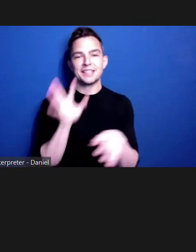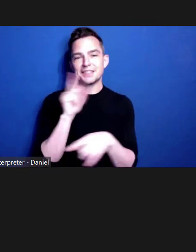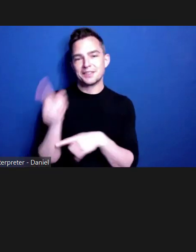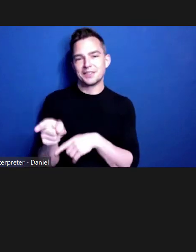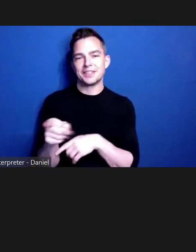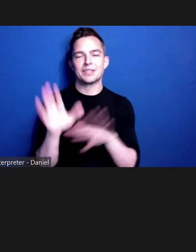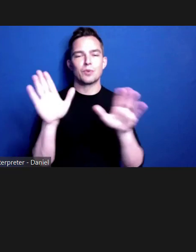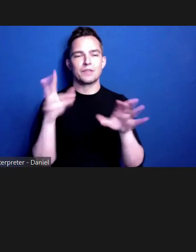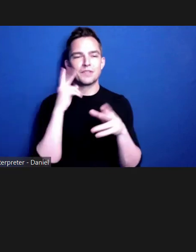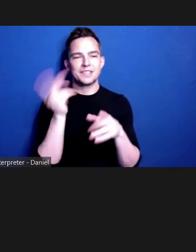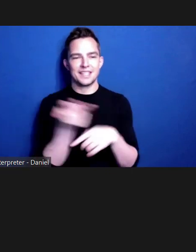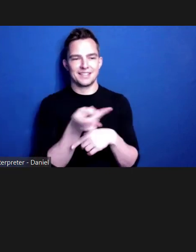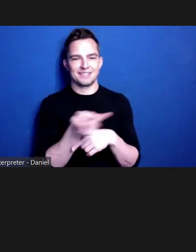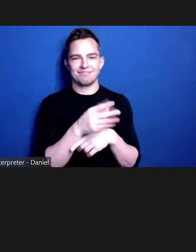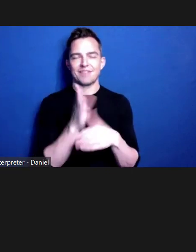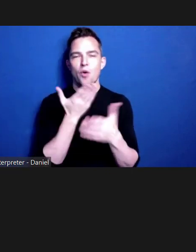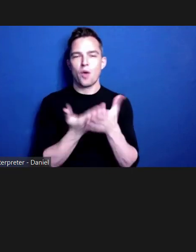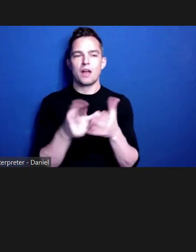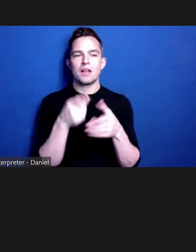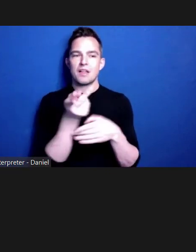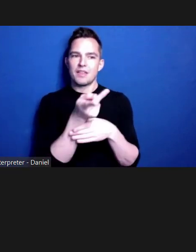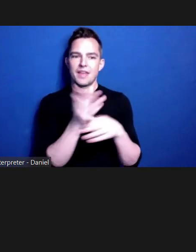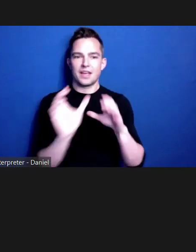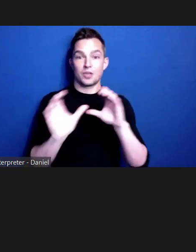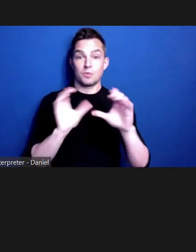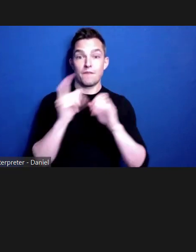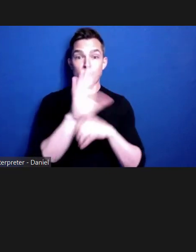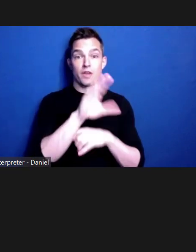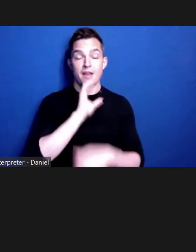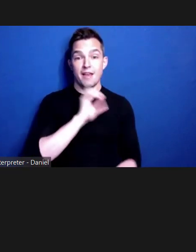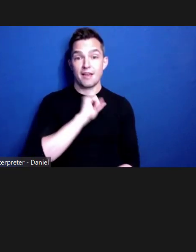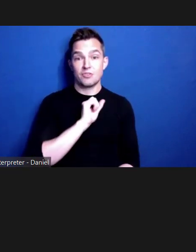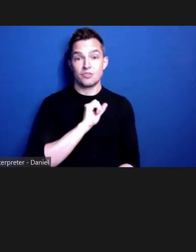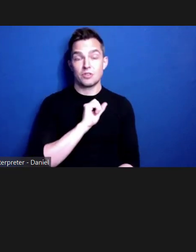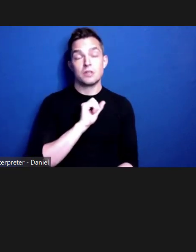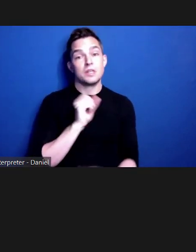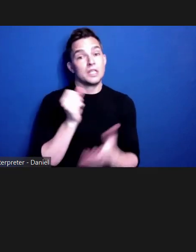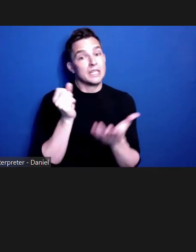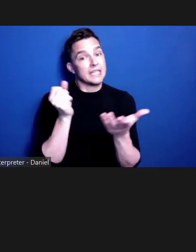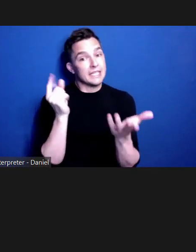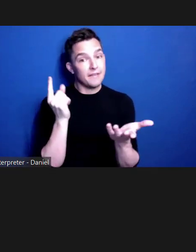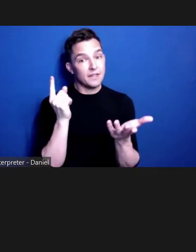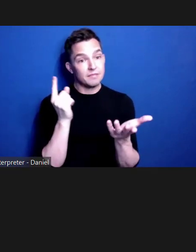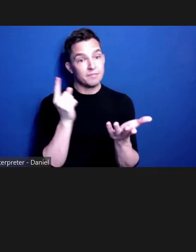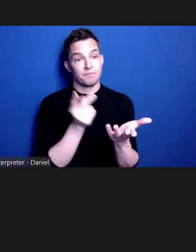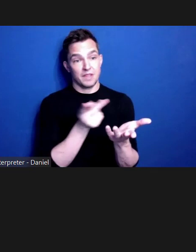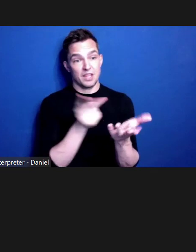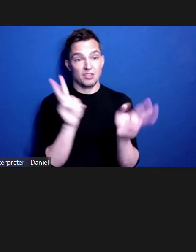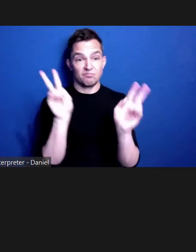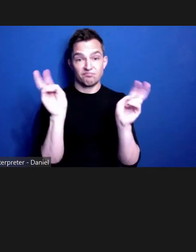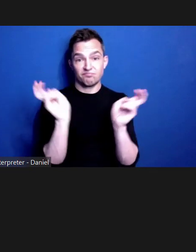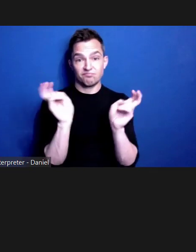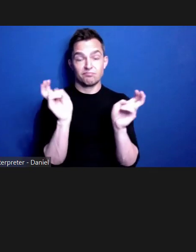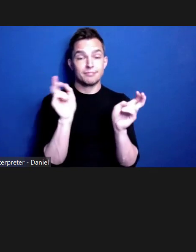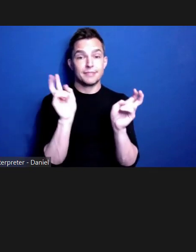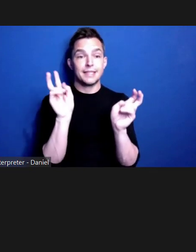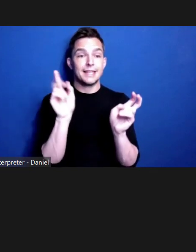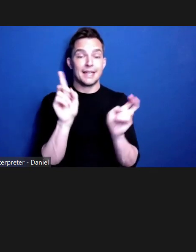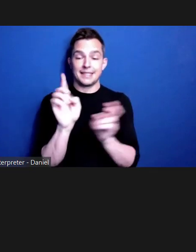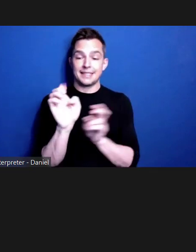given that they are considered deaf. Now, in this next example, the parents of these children have